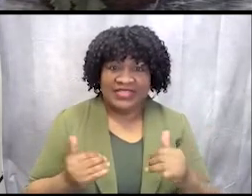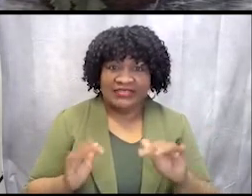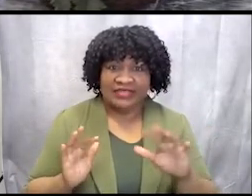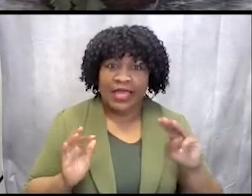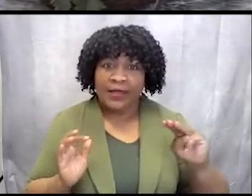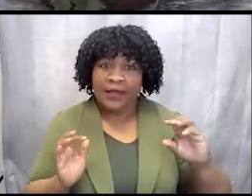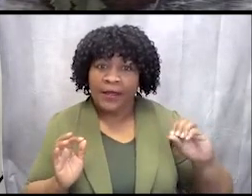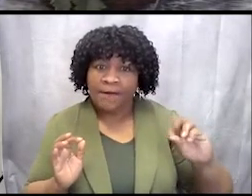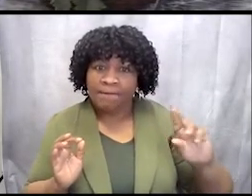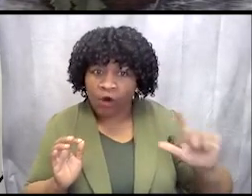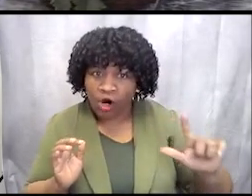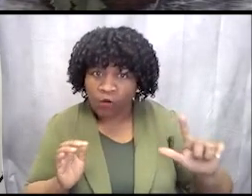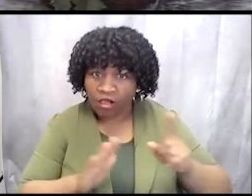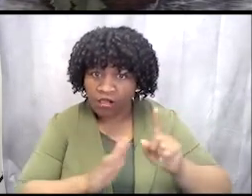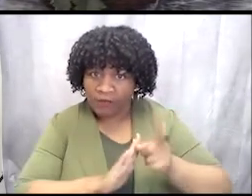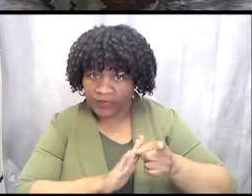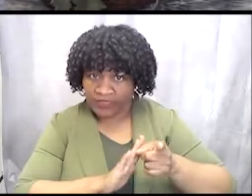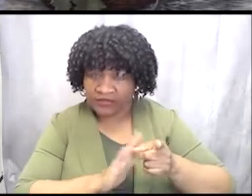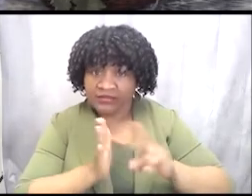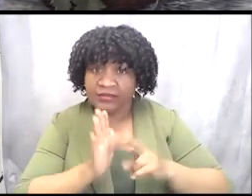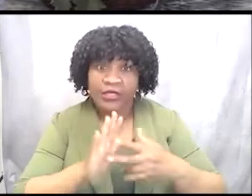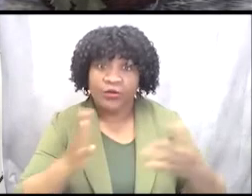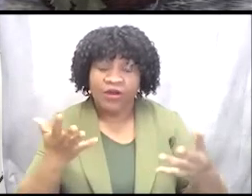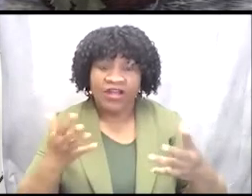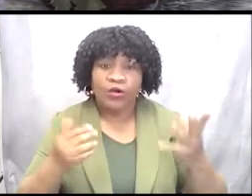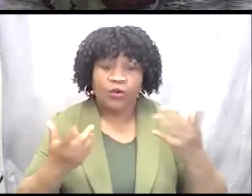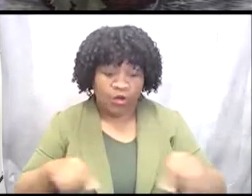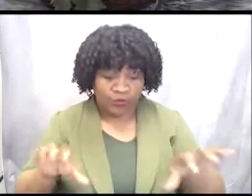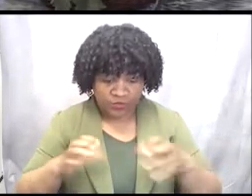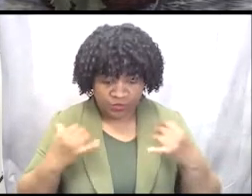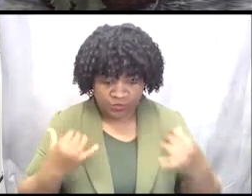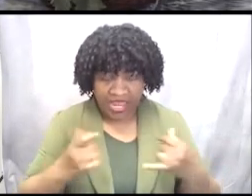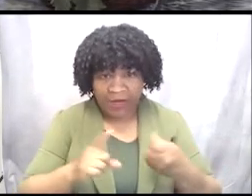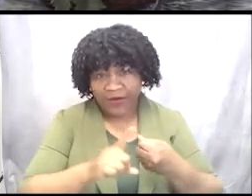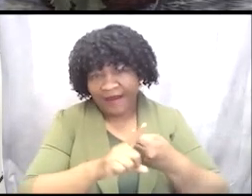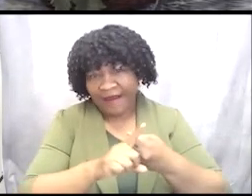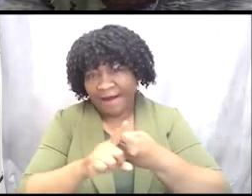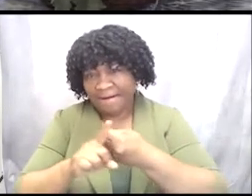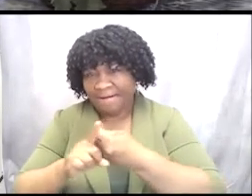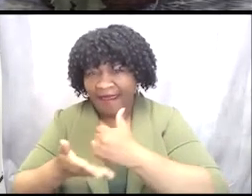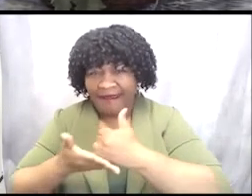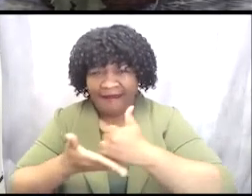What we do now will impact thousands of young people all across the state.